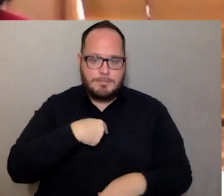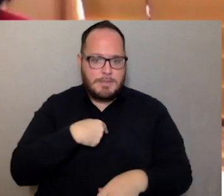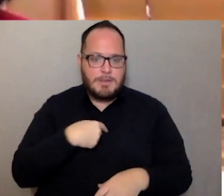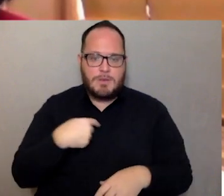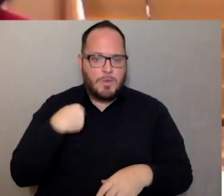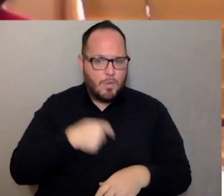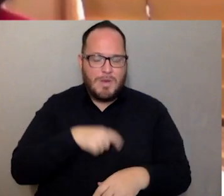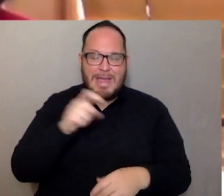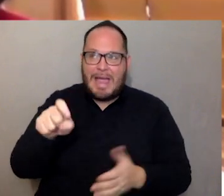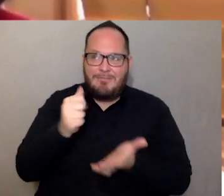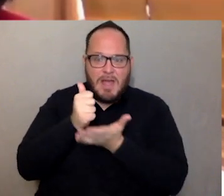EXTRAORDINARILY DIFFICULT TIME. I COULD NOT IN GOOD CONSCIENCE